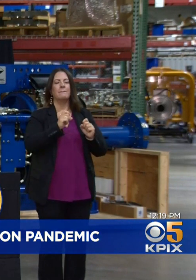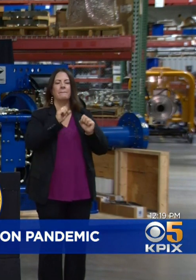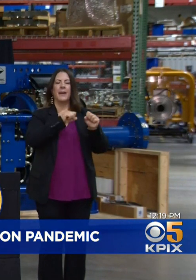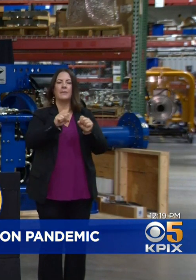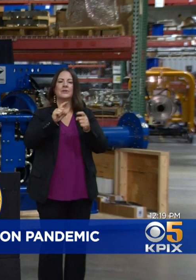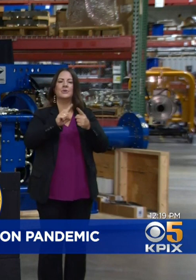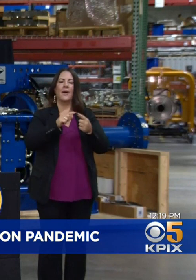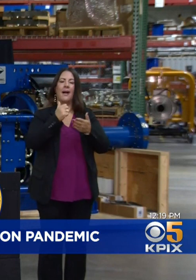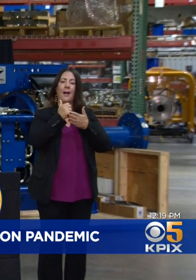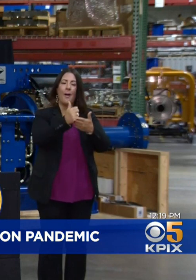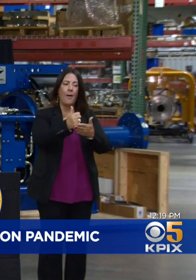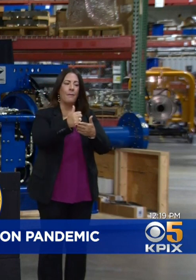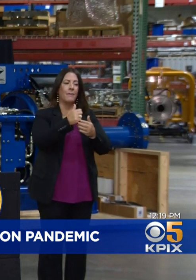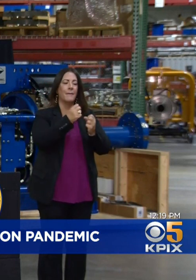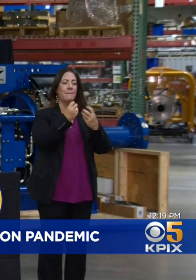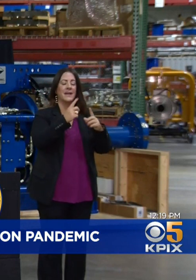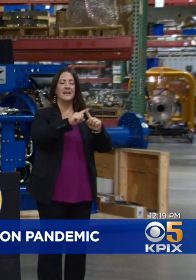RECEIVED JUST FROM ONE CONTRACT